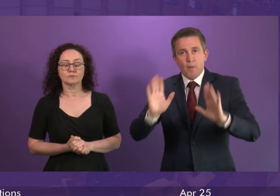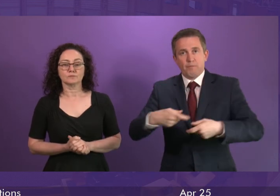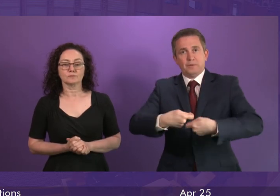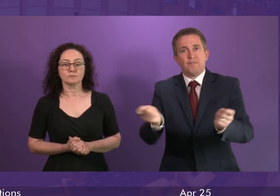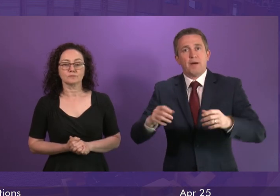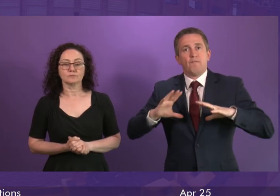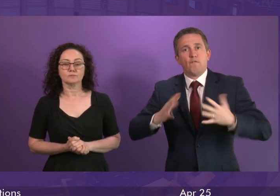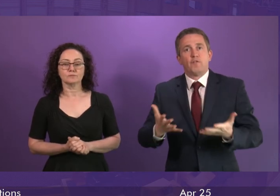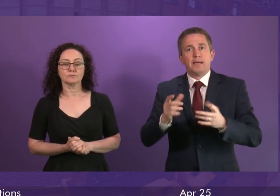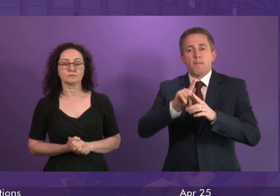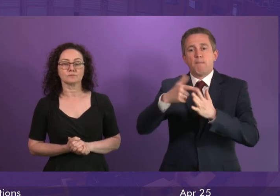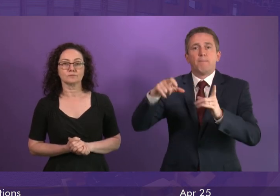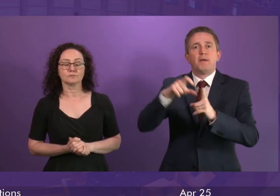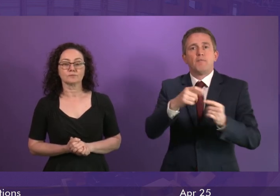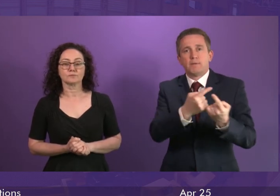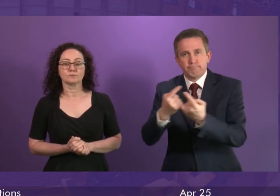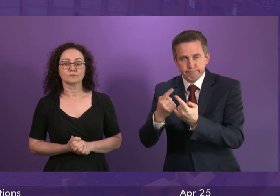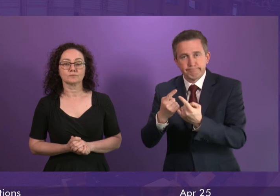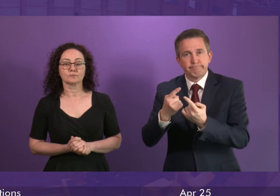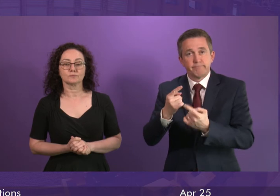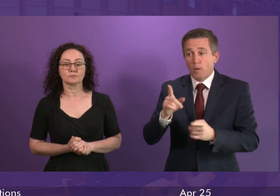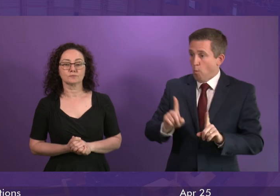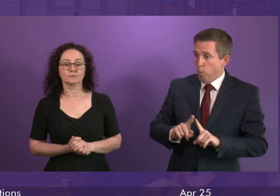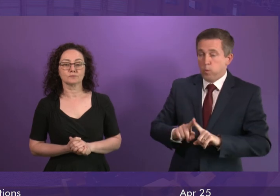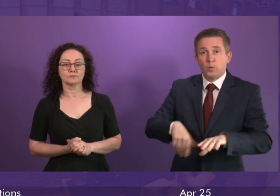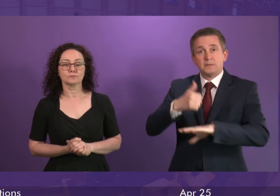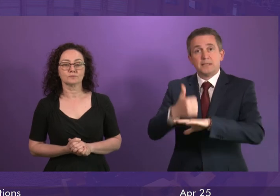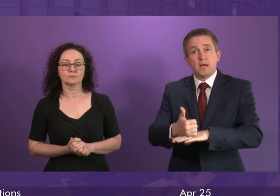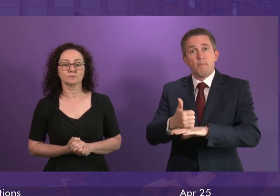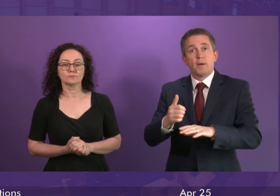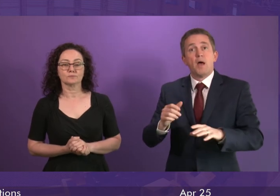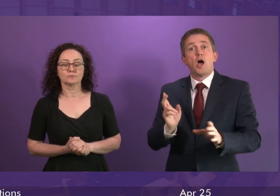has already been rolled out and going further by establishing a universal opt-in system